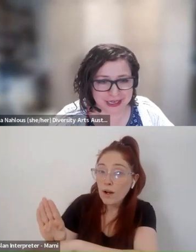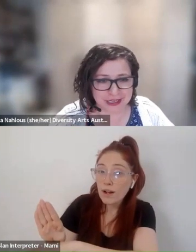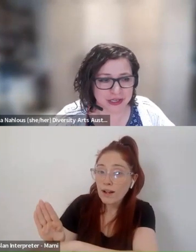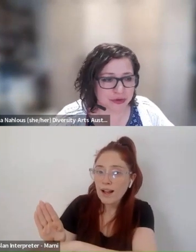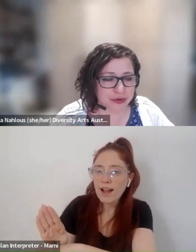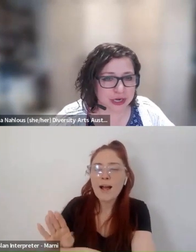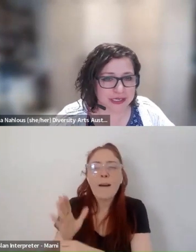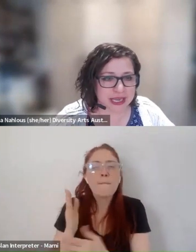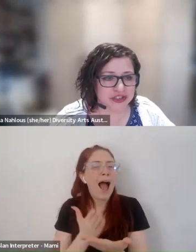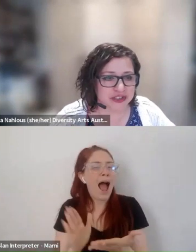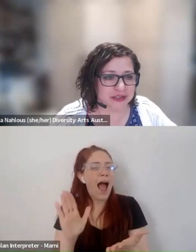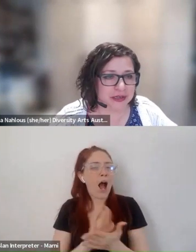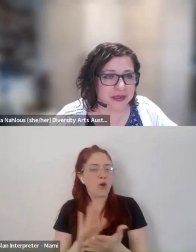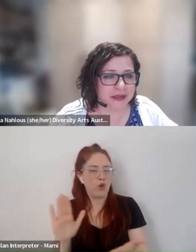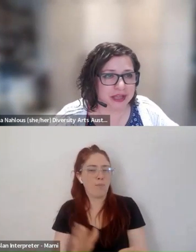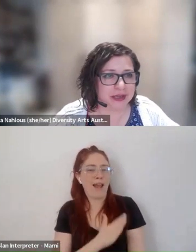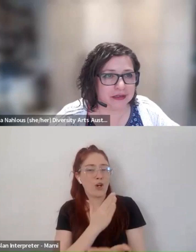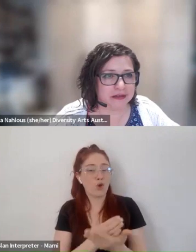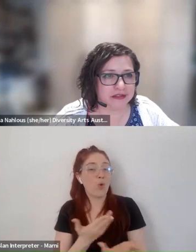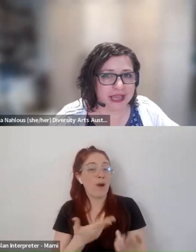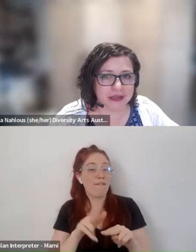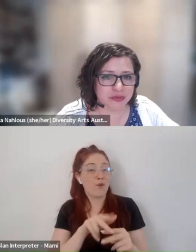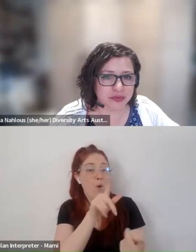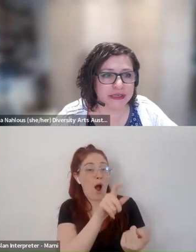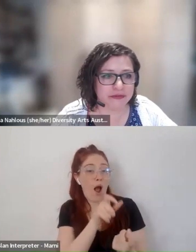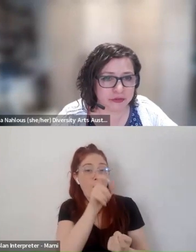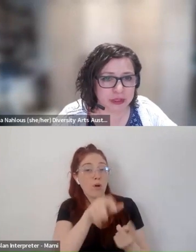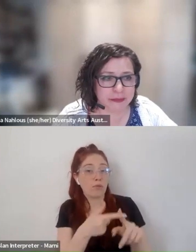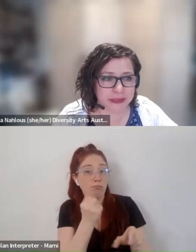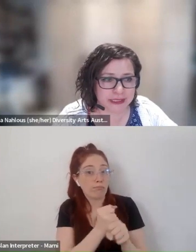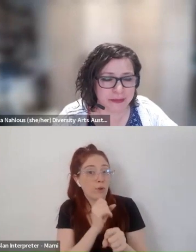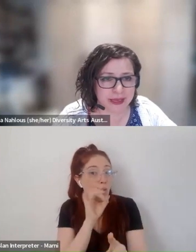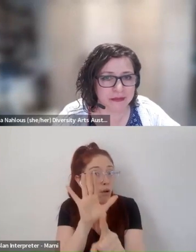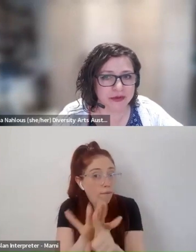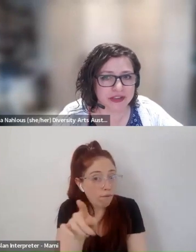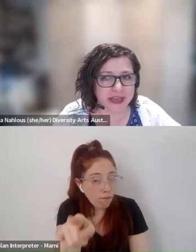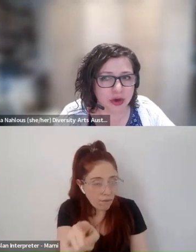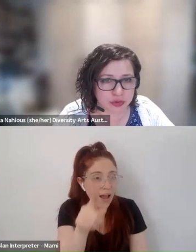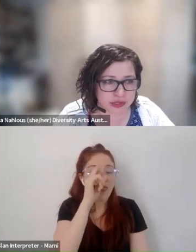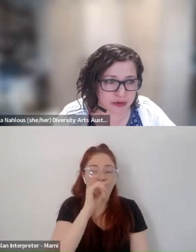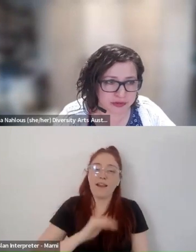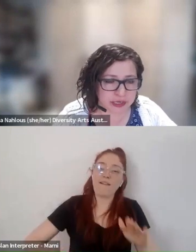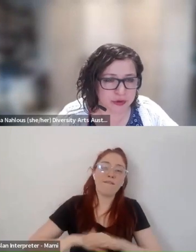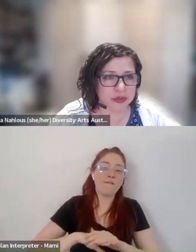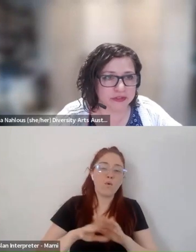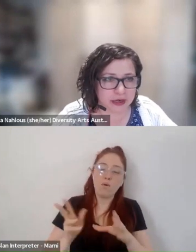into your organization, that they can really fully participate and bring their whole selves and all of their